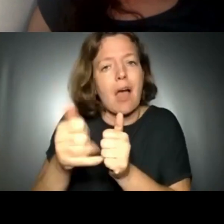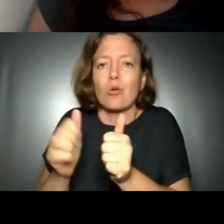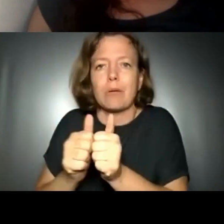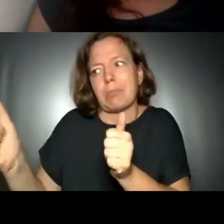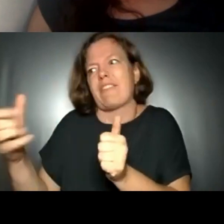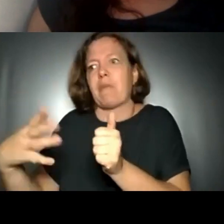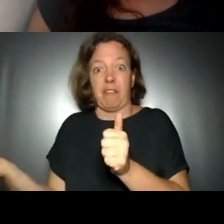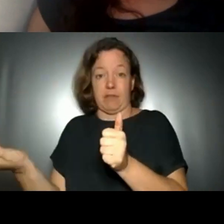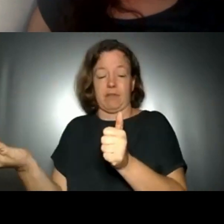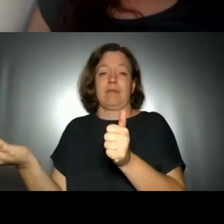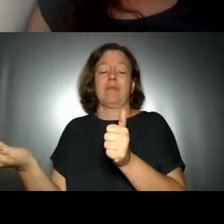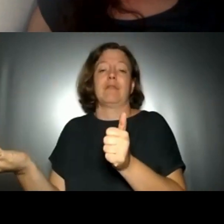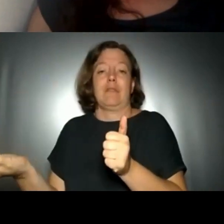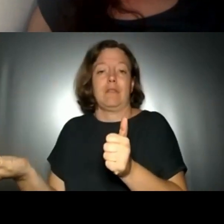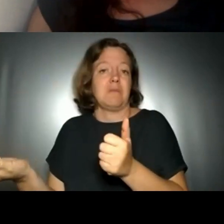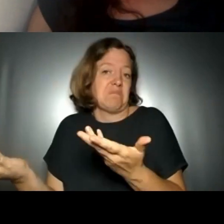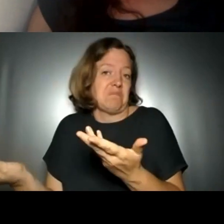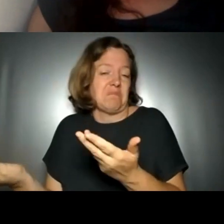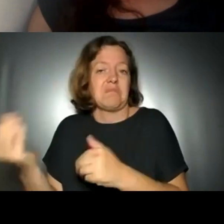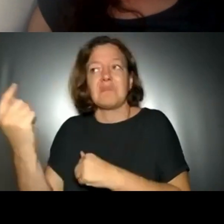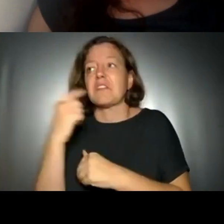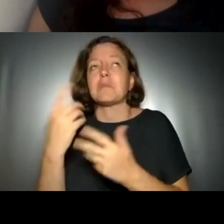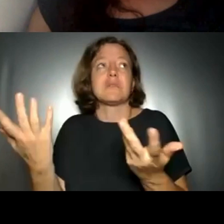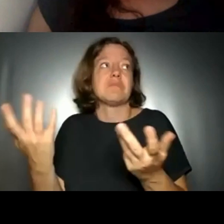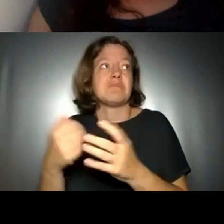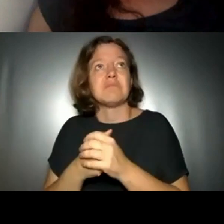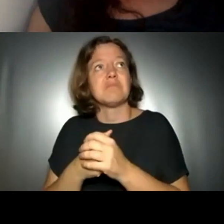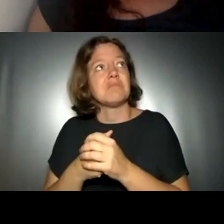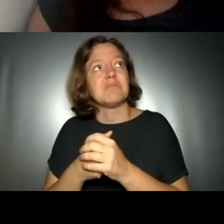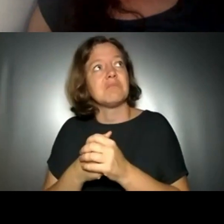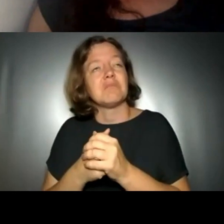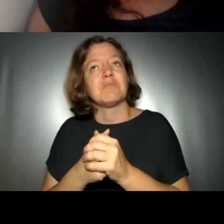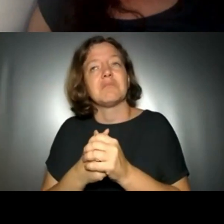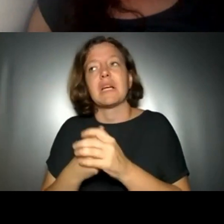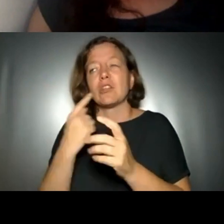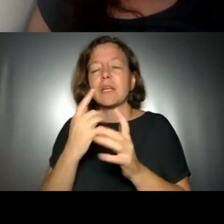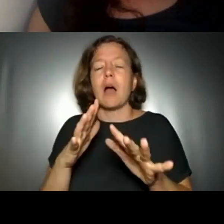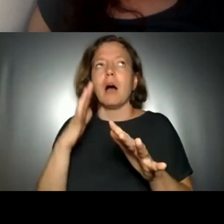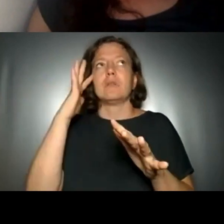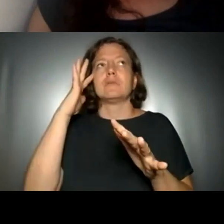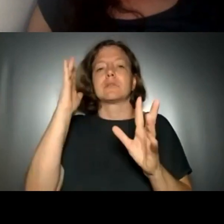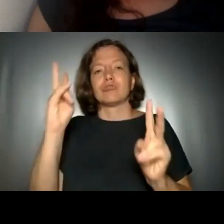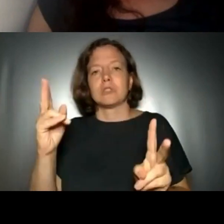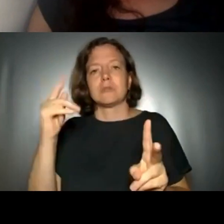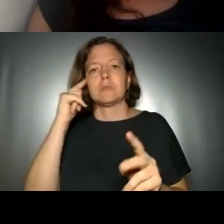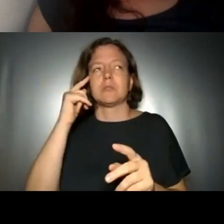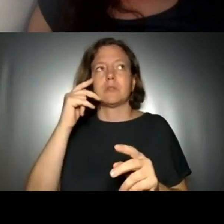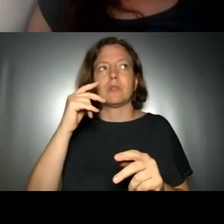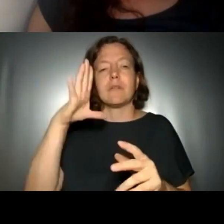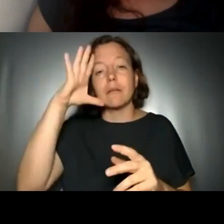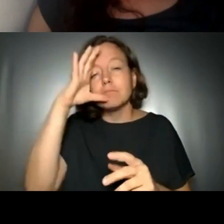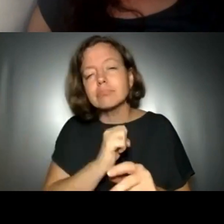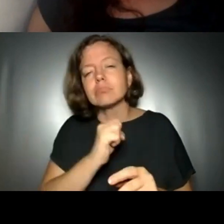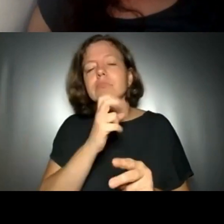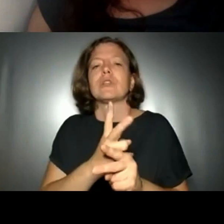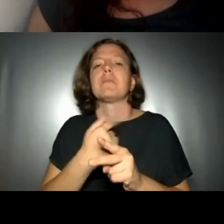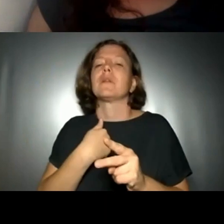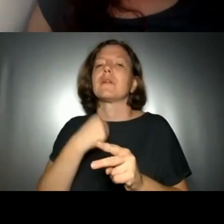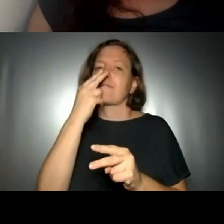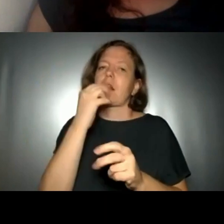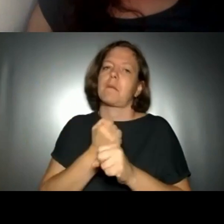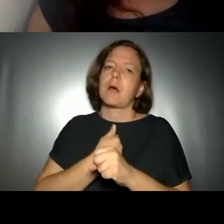and for things where they might still make mistakes. So, yeah, these are two important things I would like to add to that.